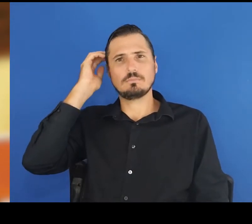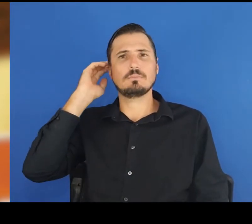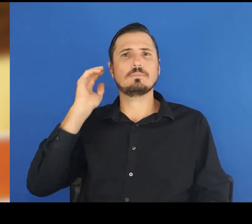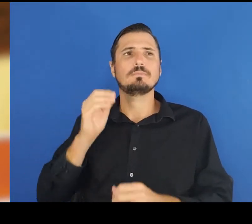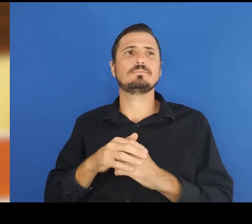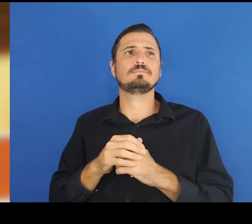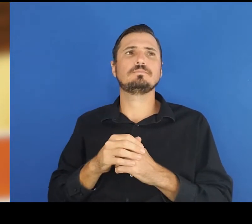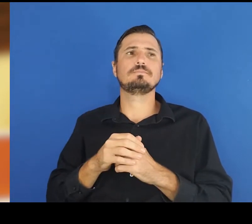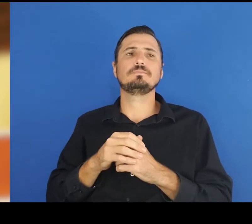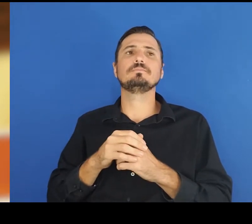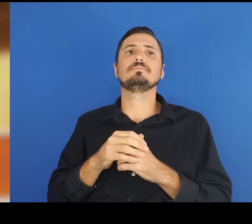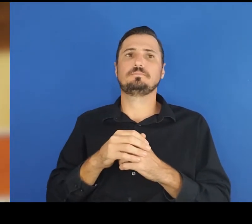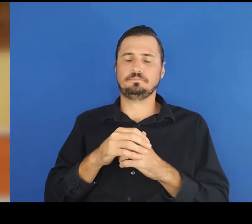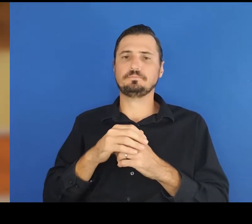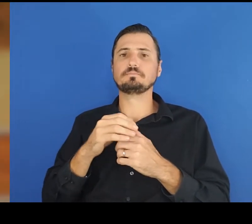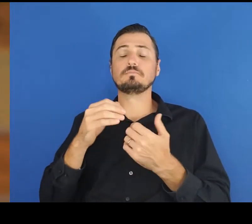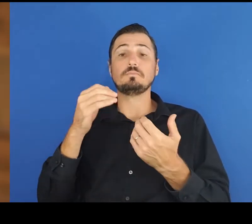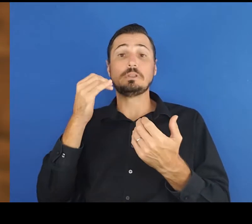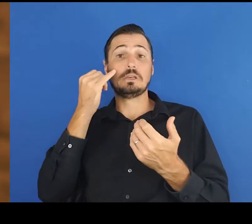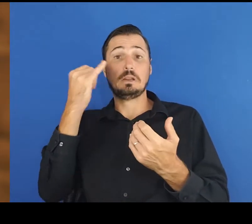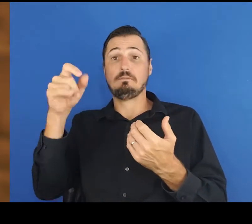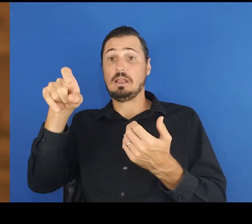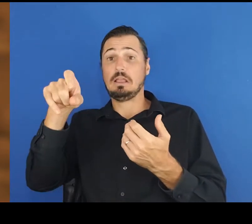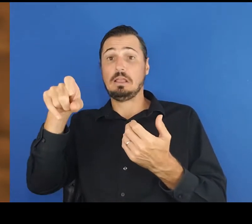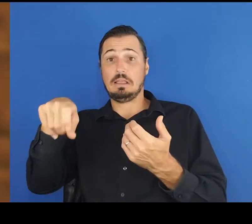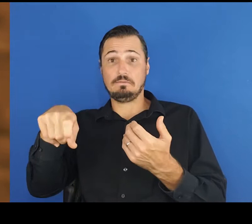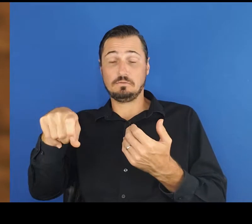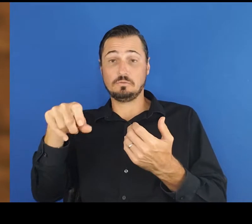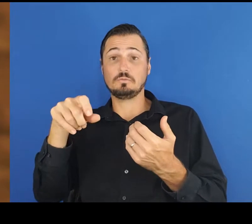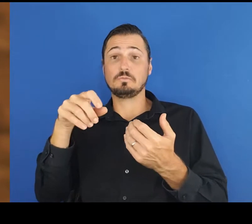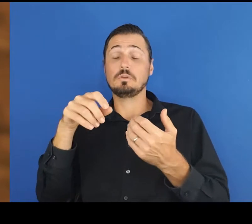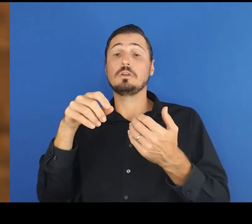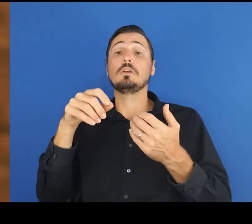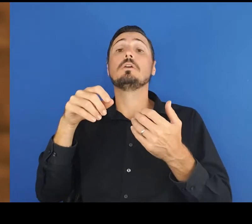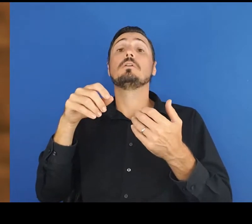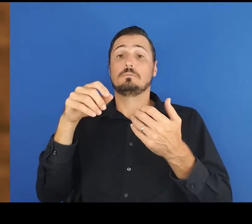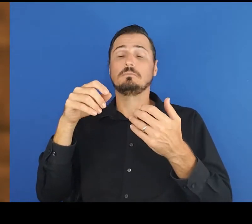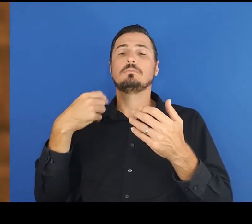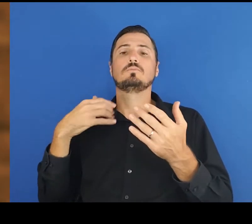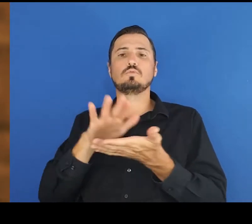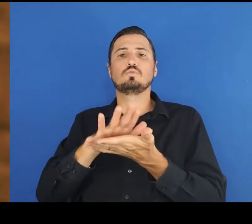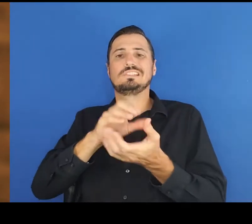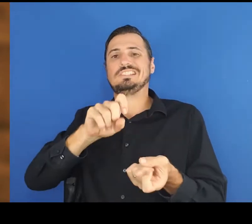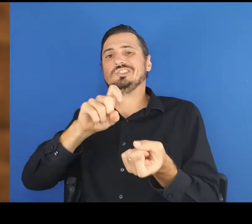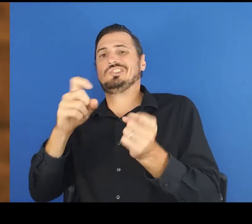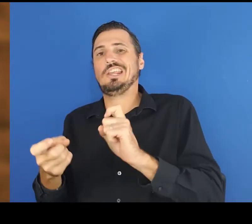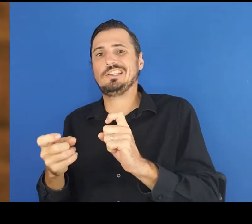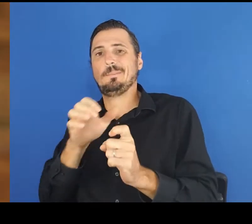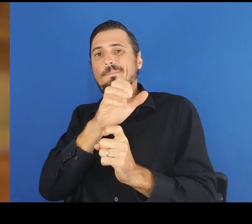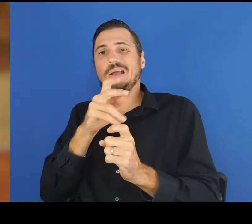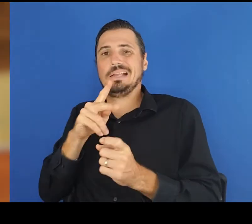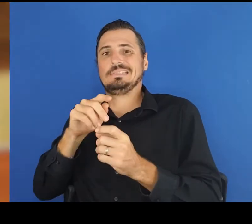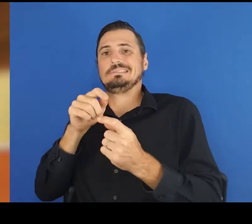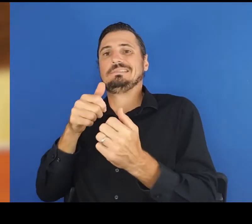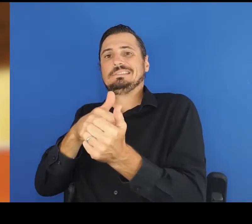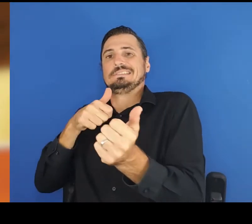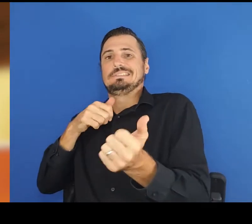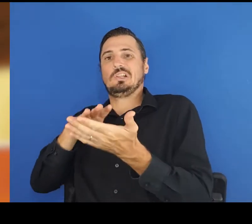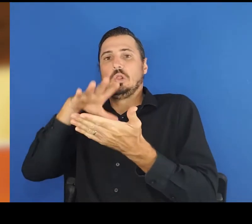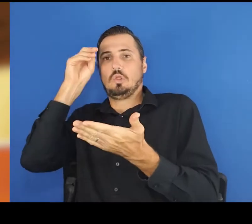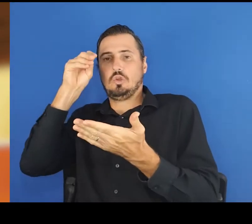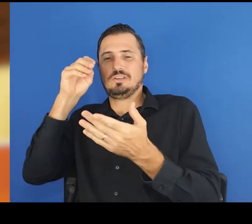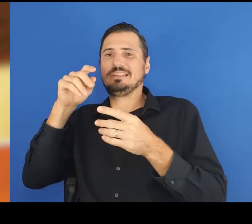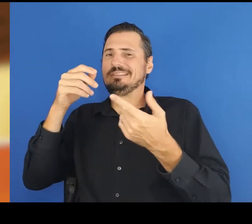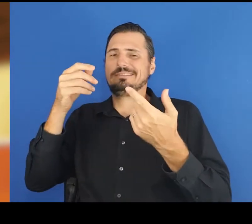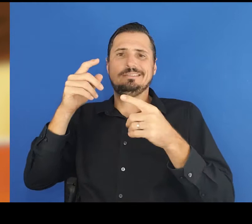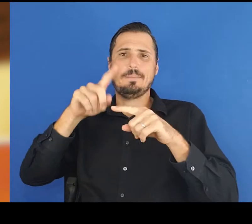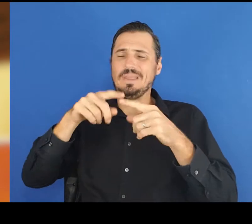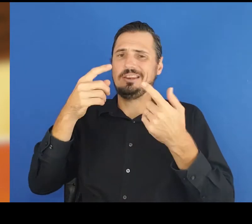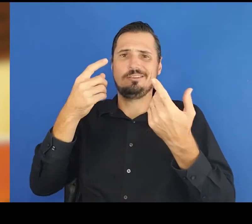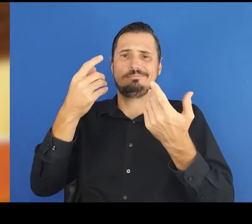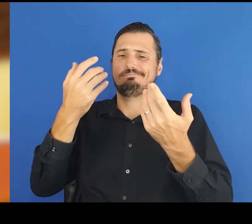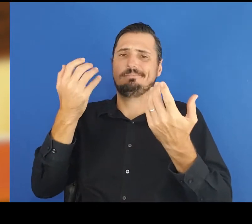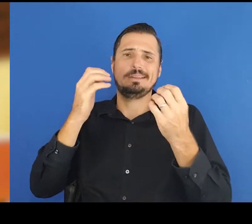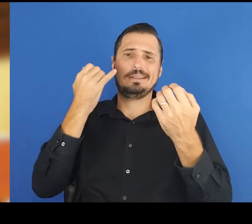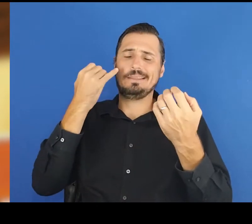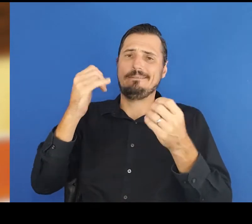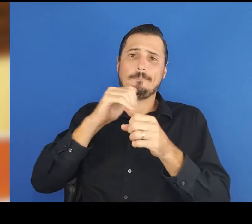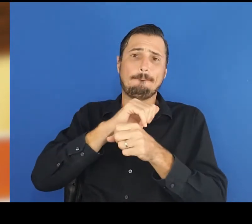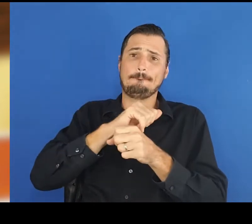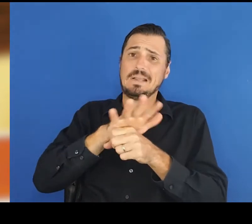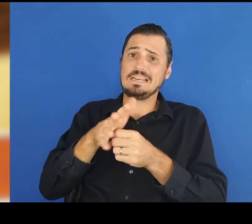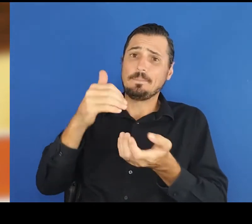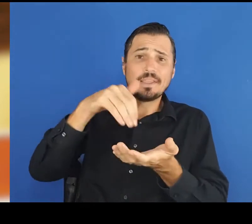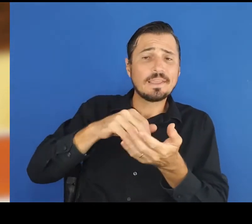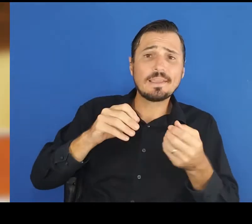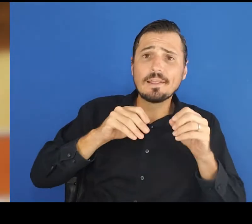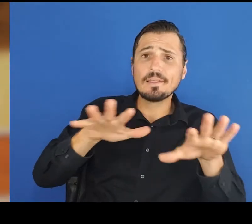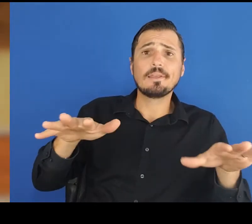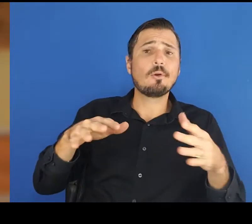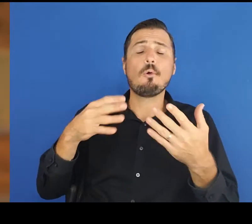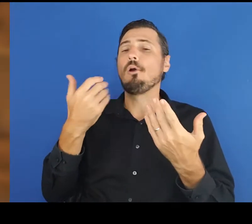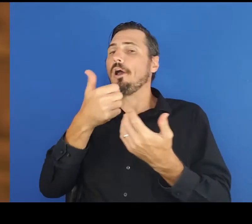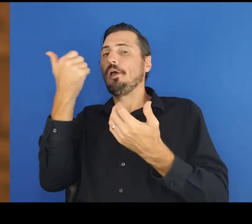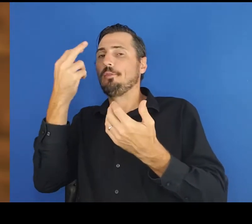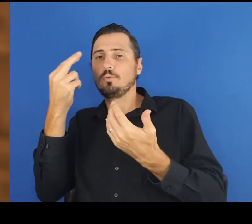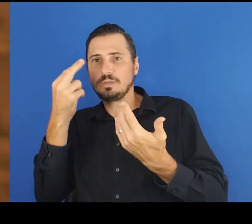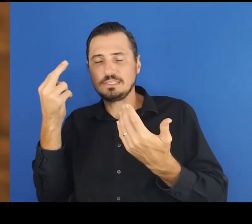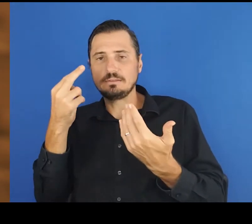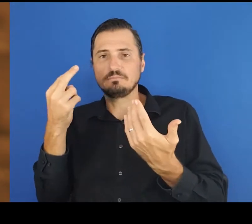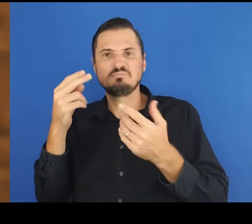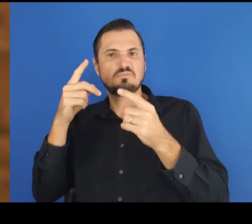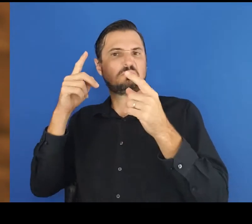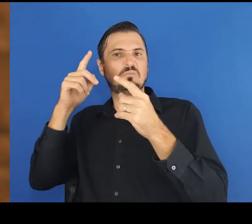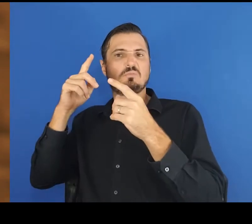4. Ability to move to distance learning if needed for all schools given pandemic or other emergency proclamations made by federal, state and/or local elected officials and the HIDOE.